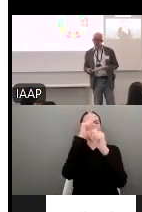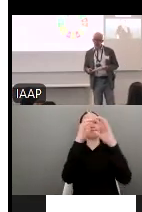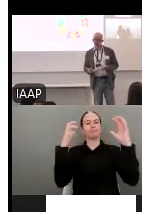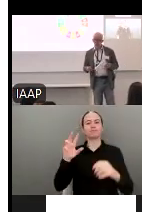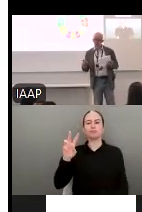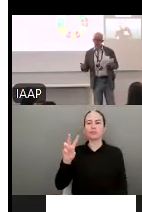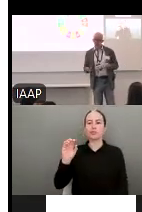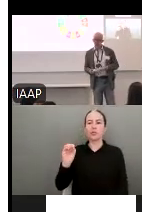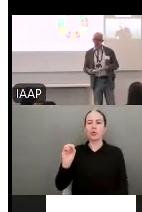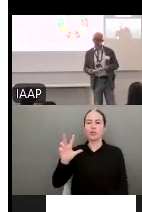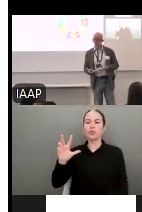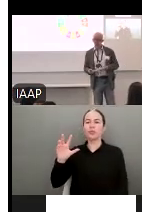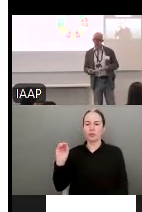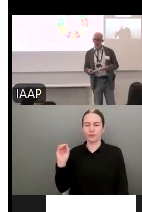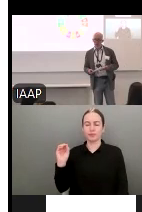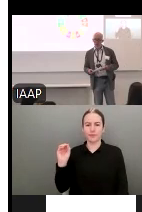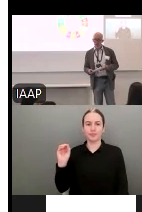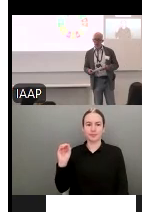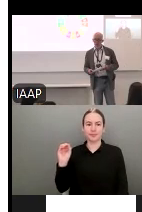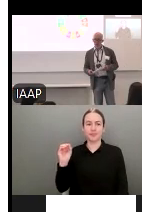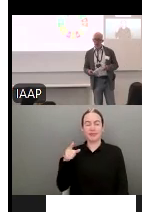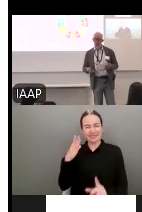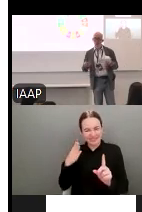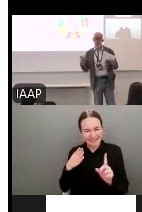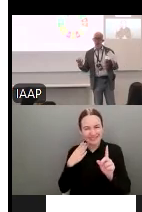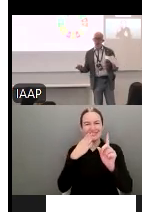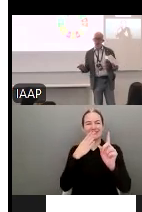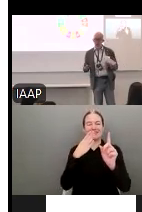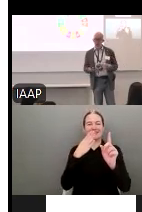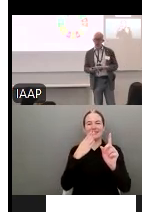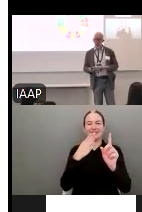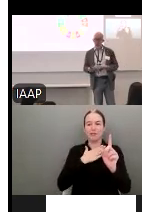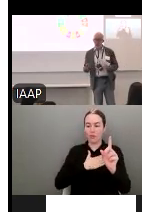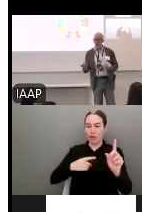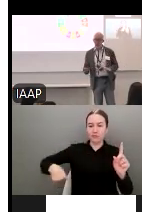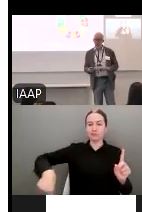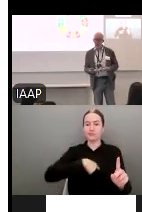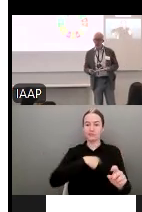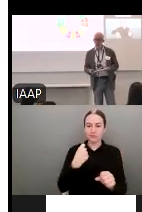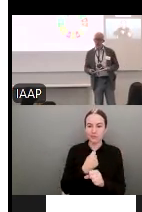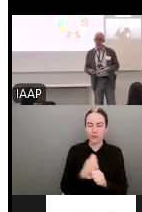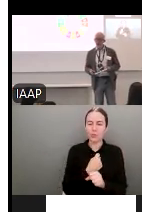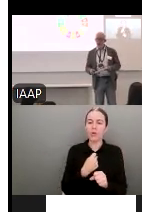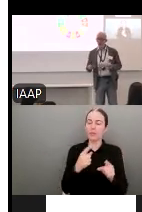The overall, ambition is that, all our work should be up front to